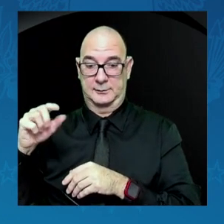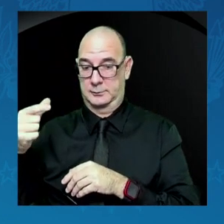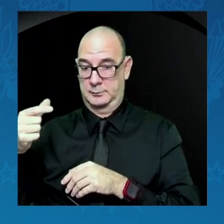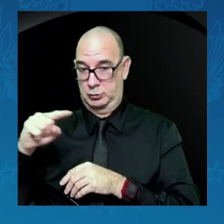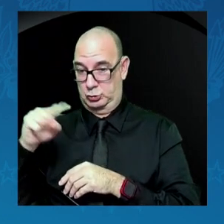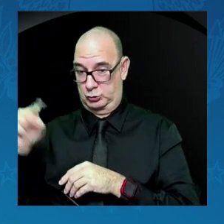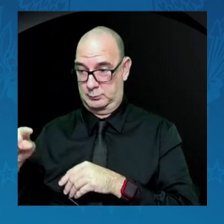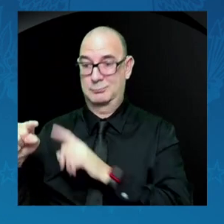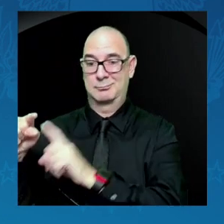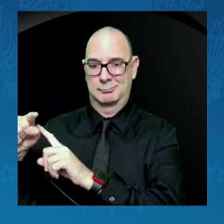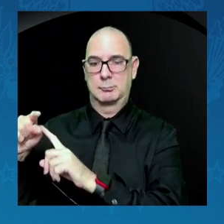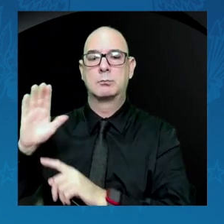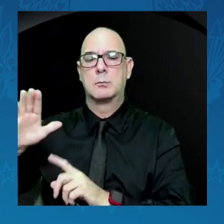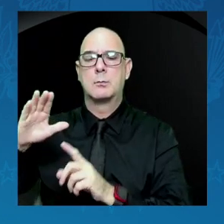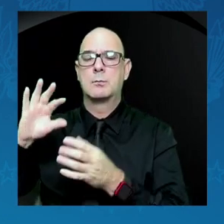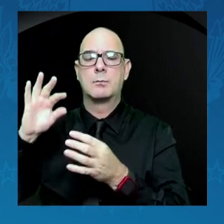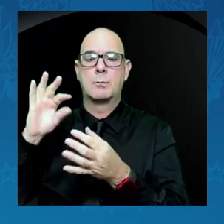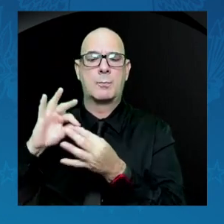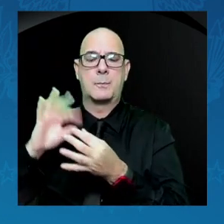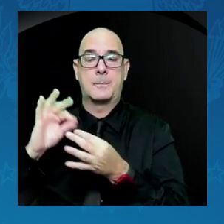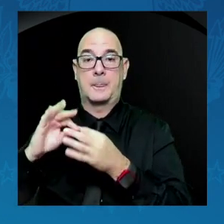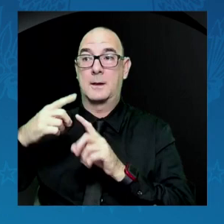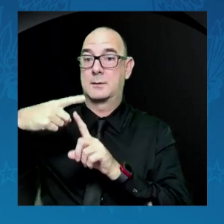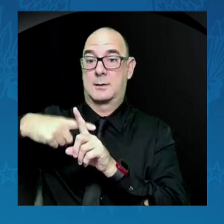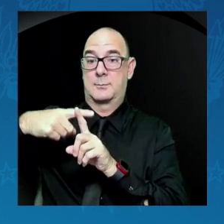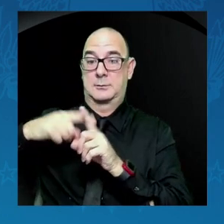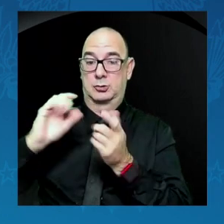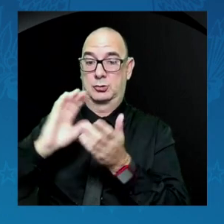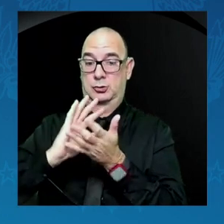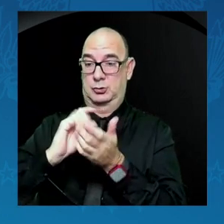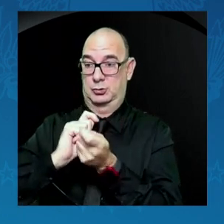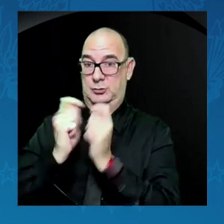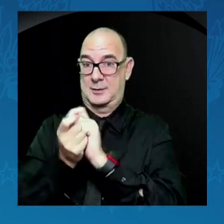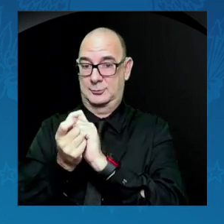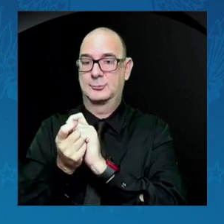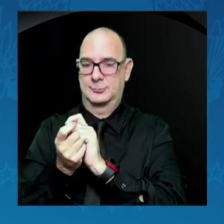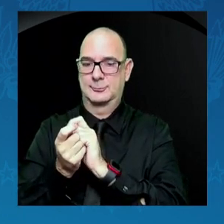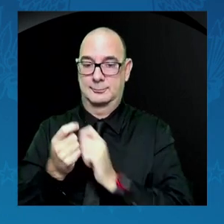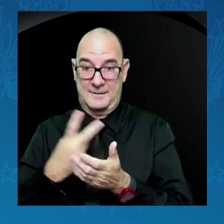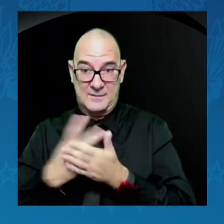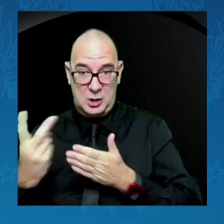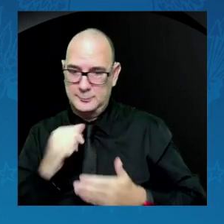failure is not an option. And the reality is,